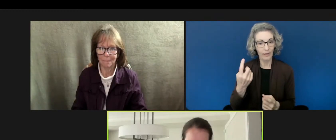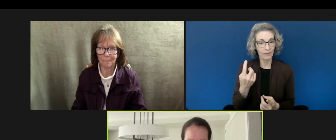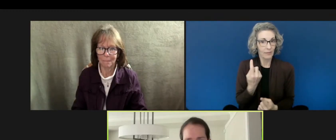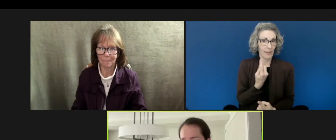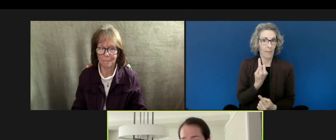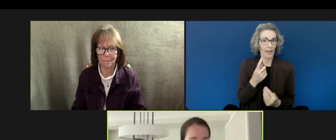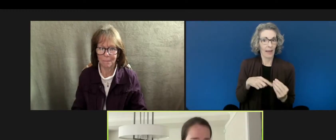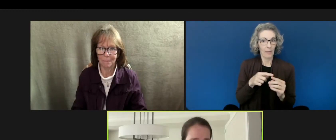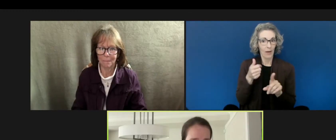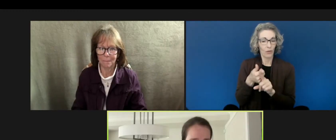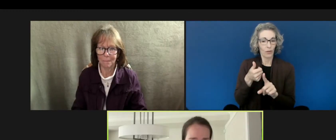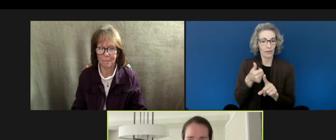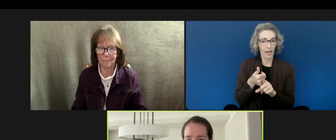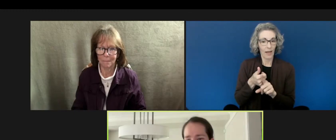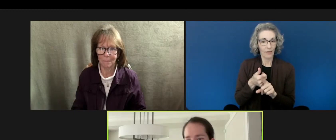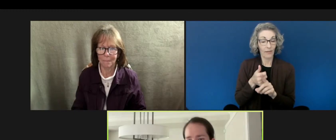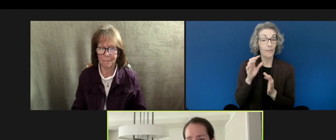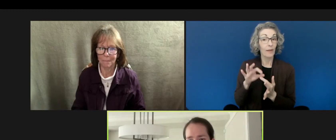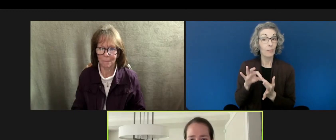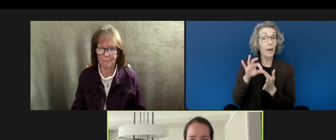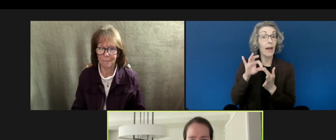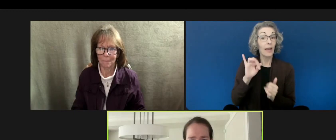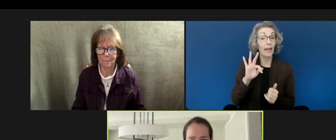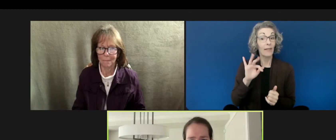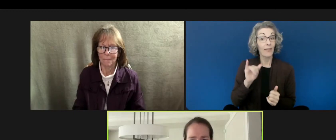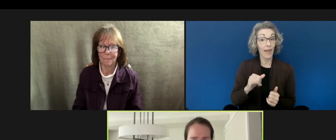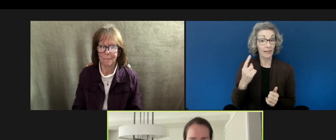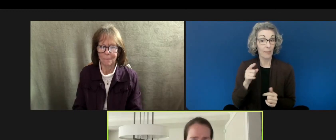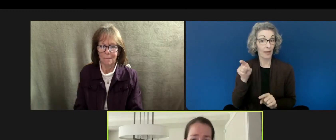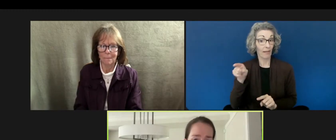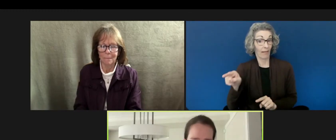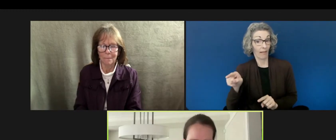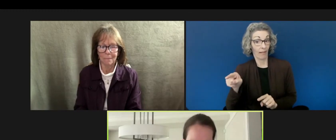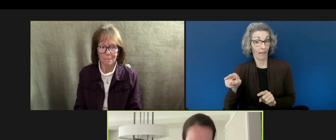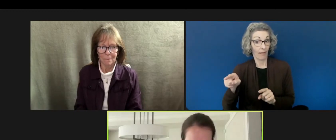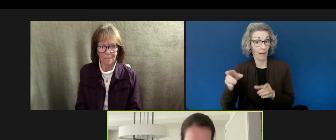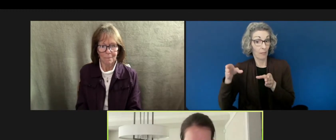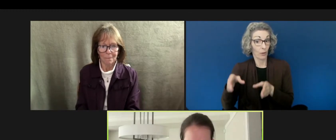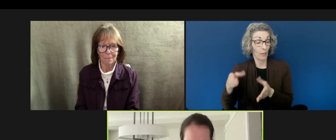particularly if it's something they might not already know.